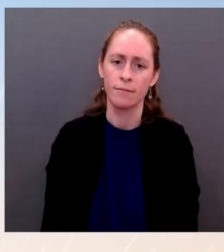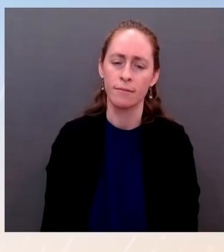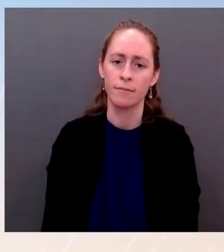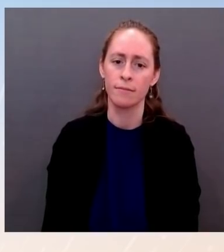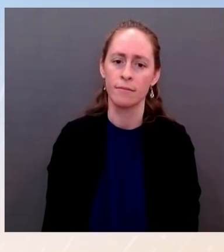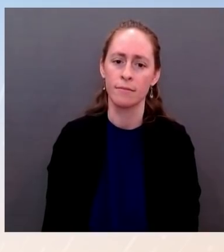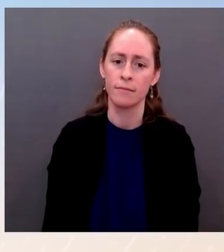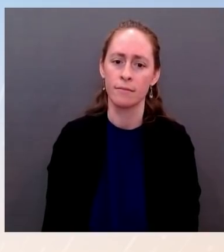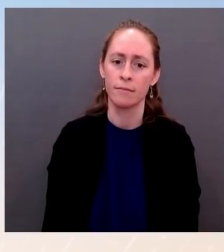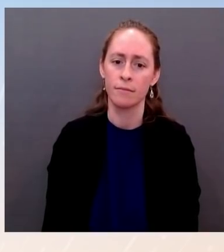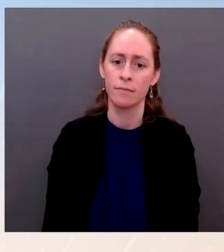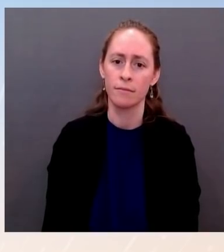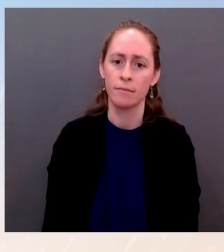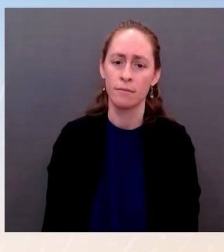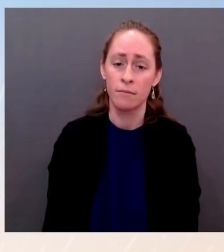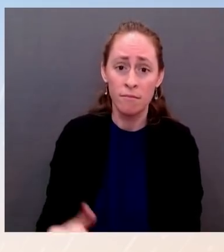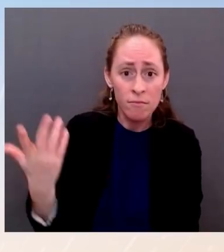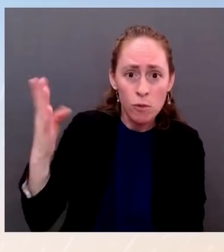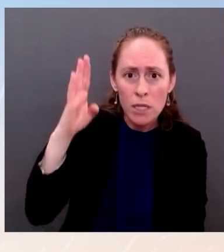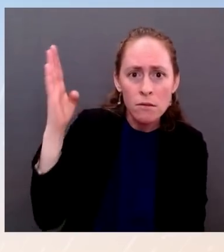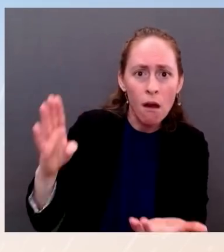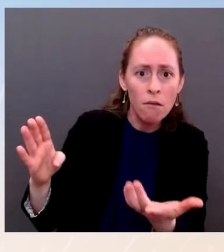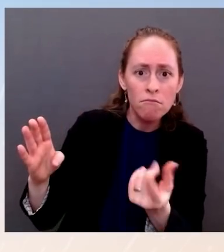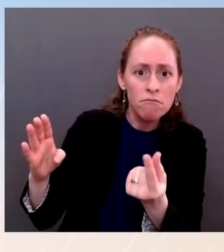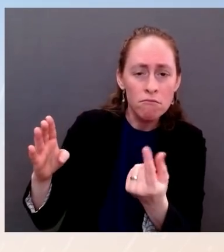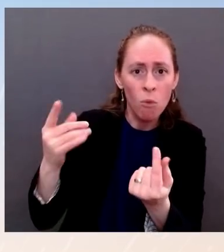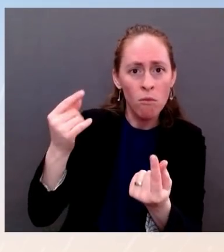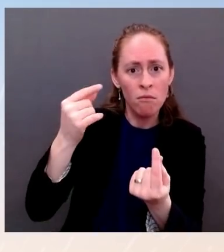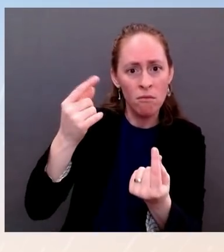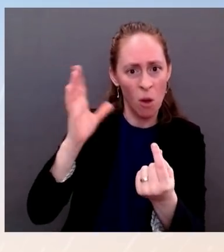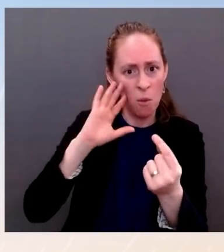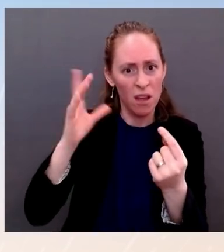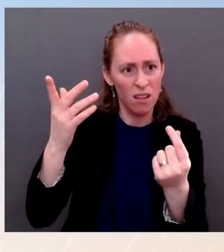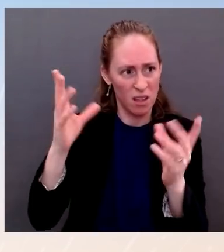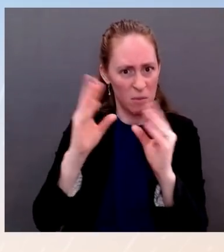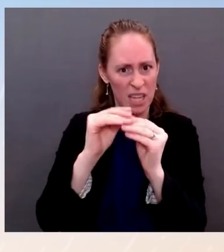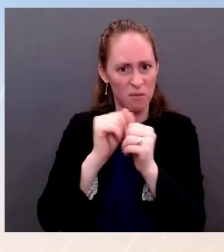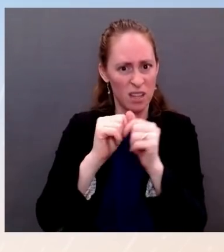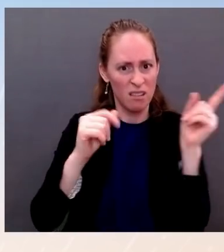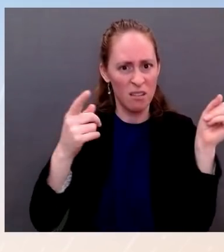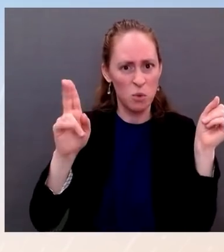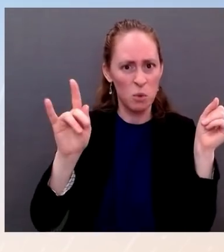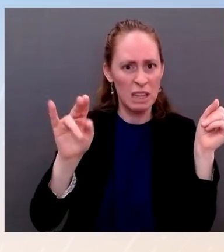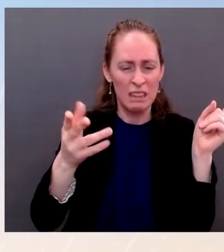is obviously, you know, free to conduct his own diplomacy with other countries, including with Russia,